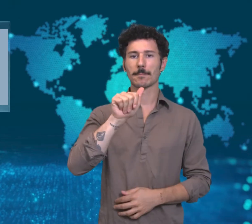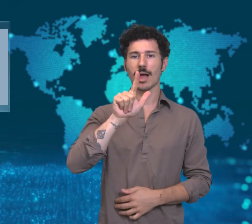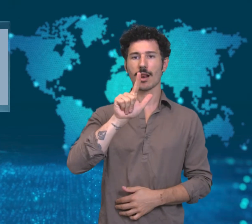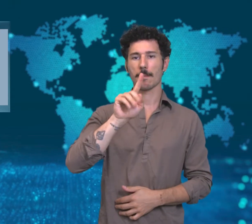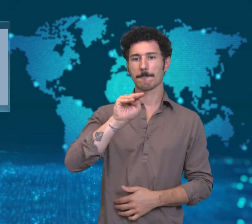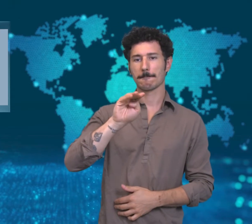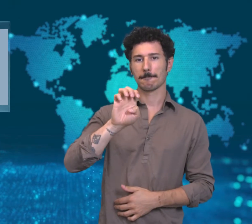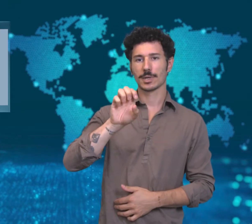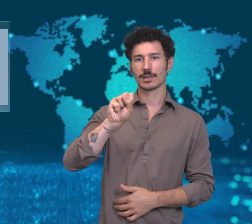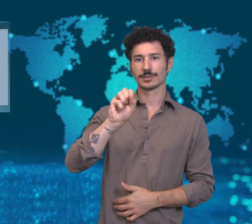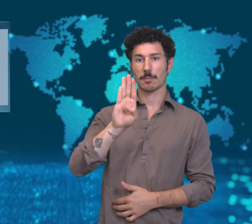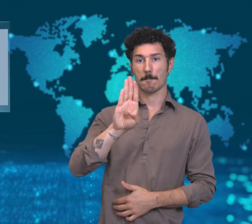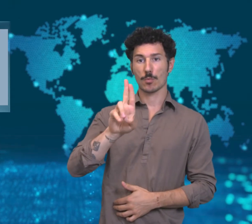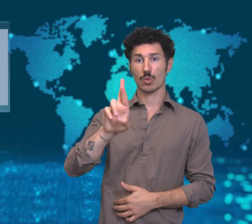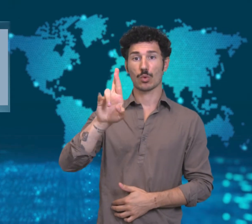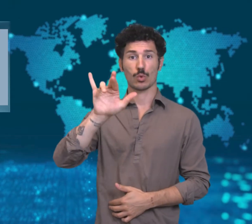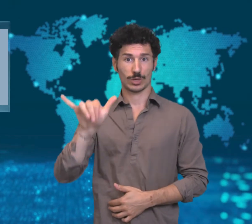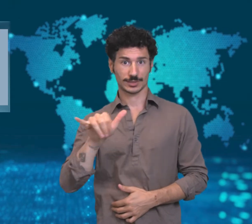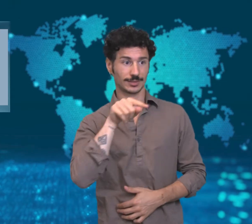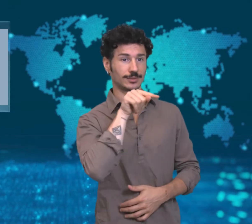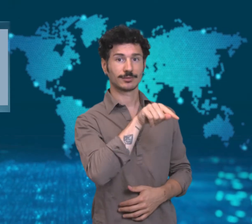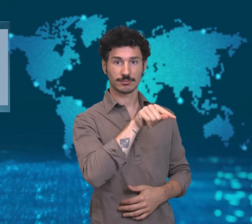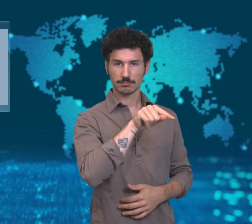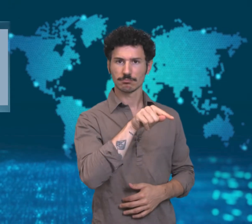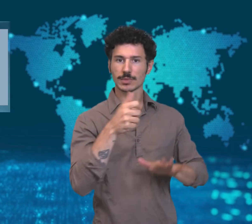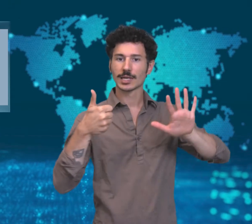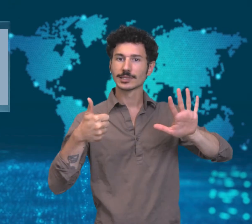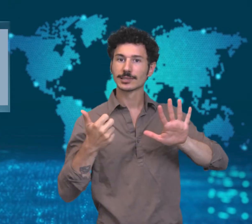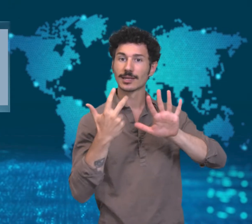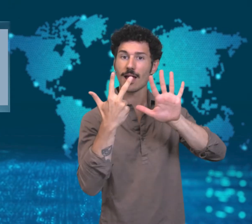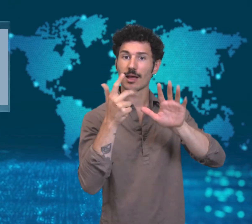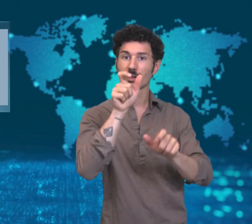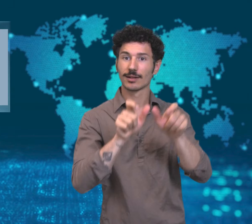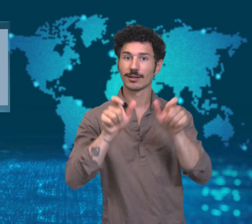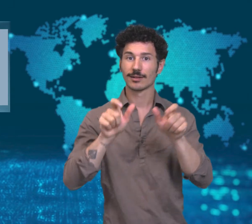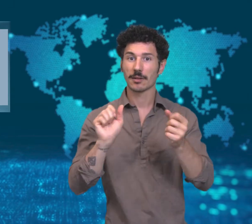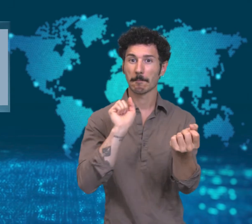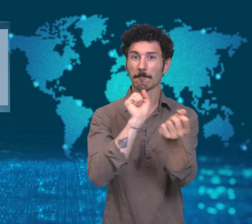the Malmesbury Prison in South Africa.